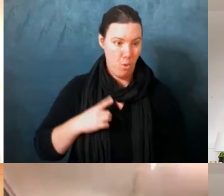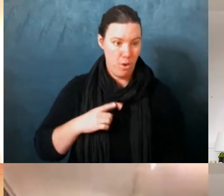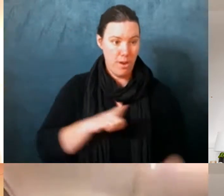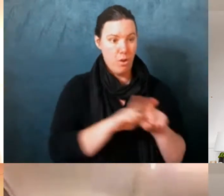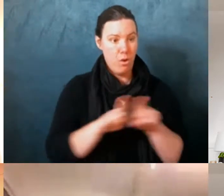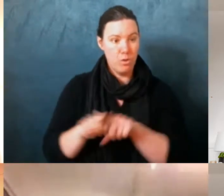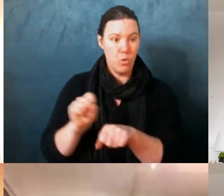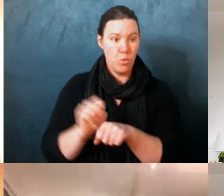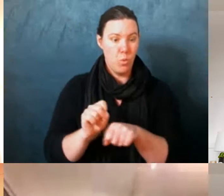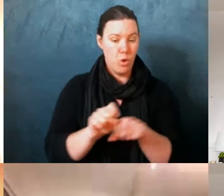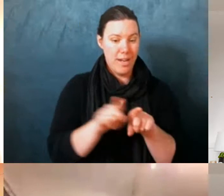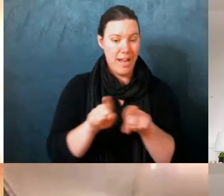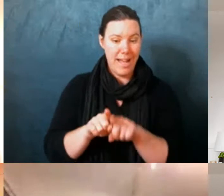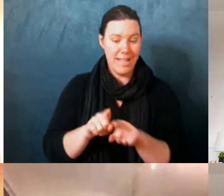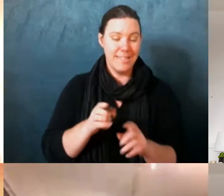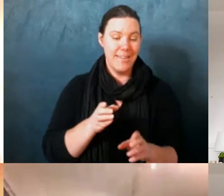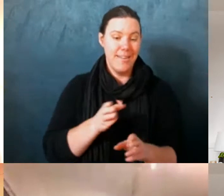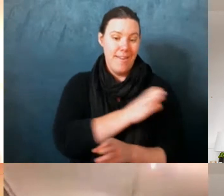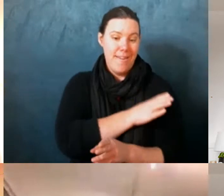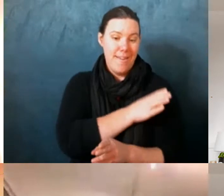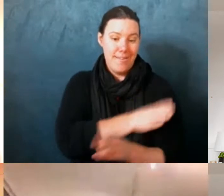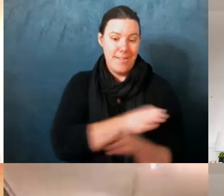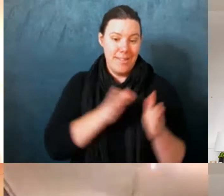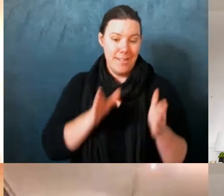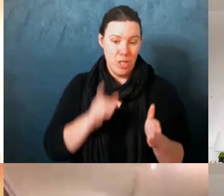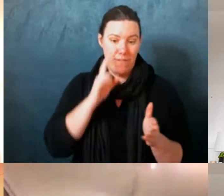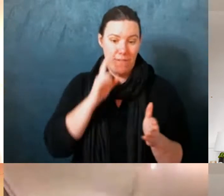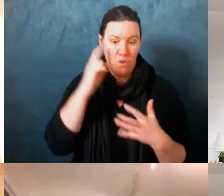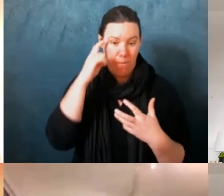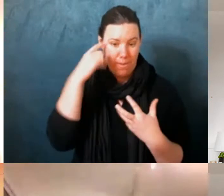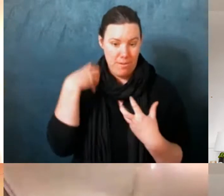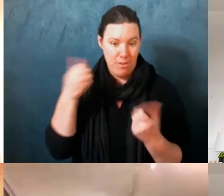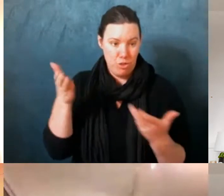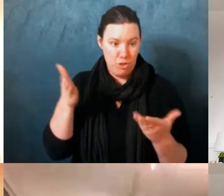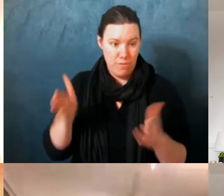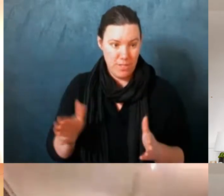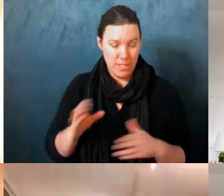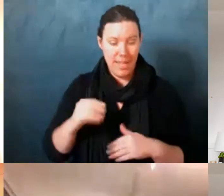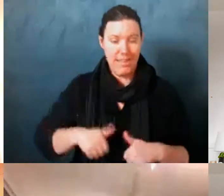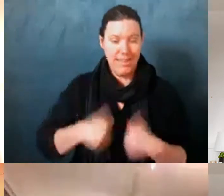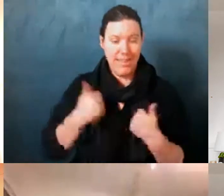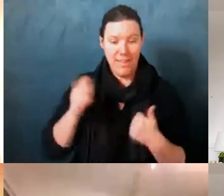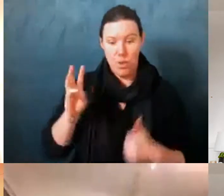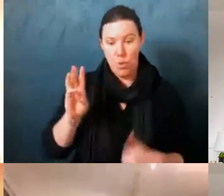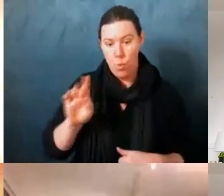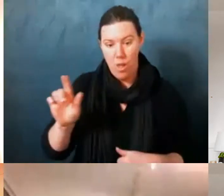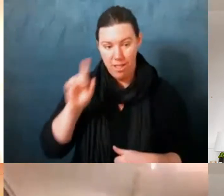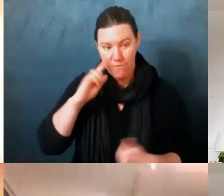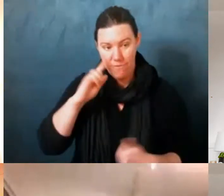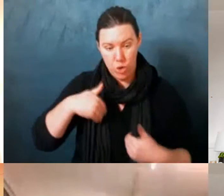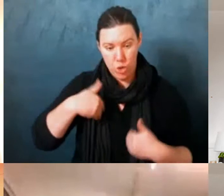I also live as, you know, supervisor in Living Well for the youth mental health.